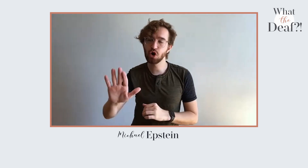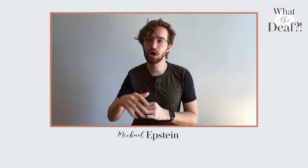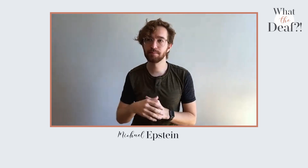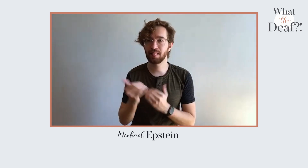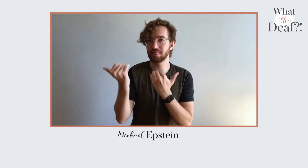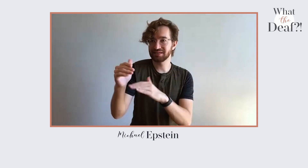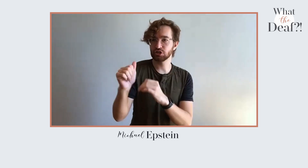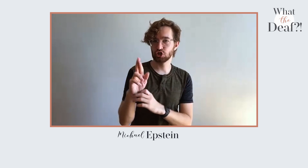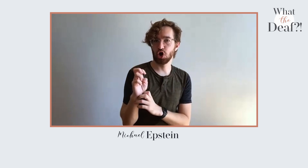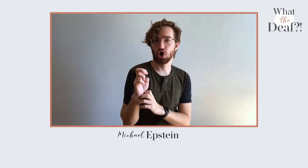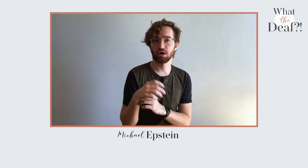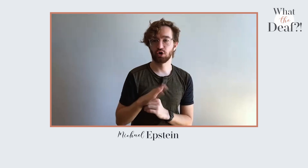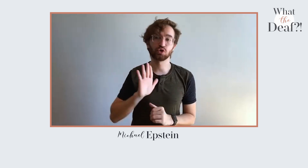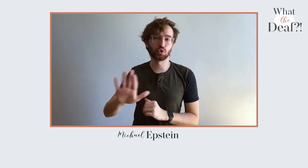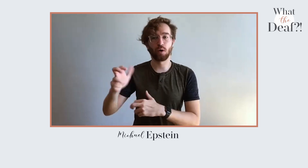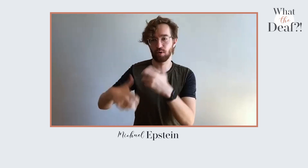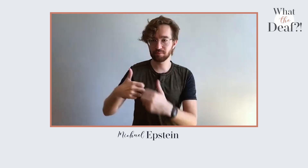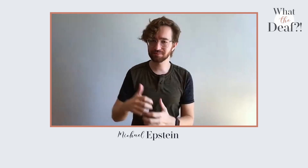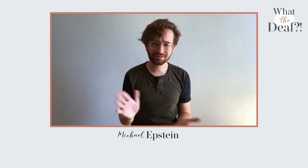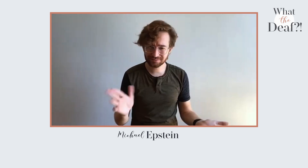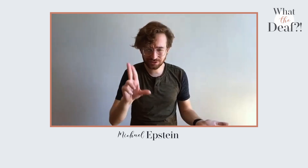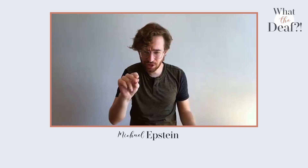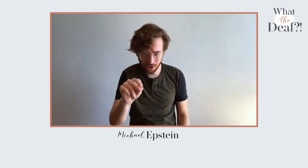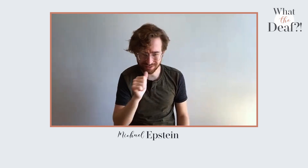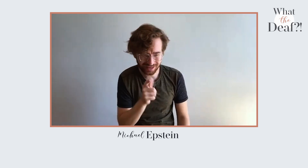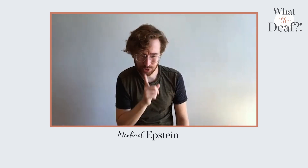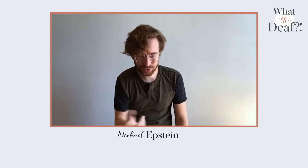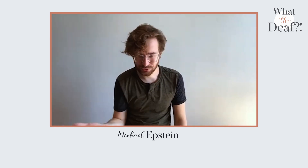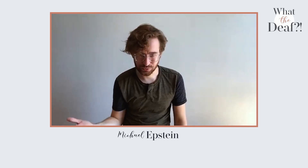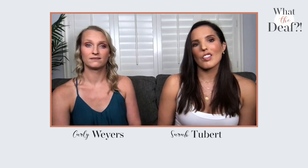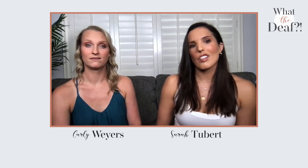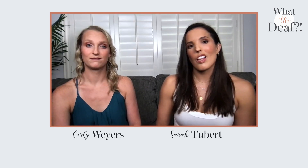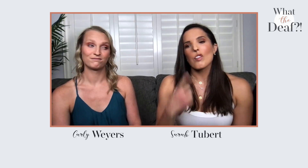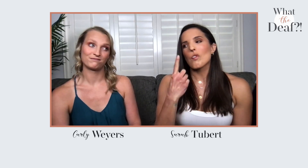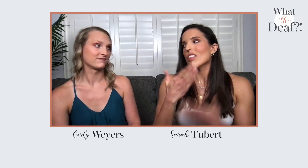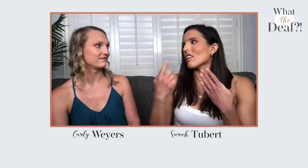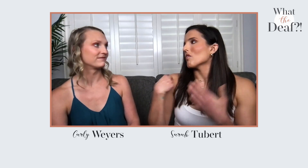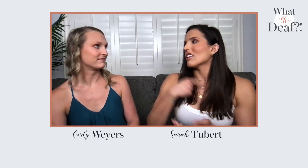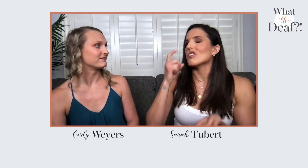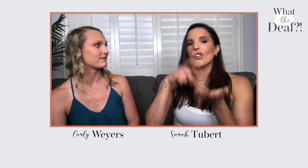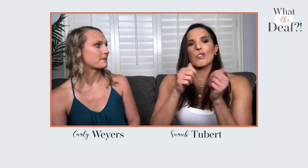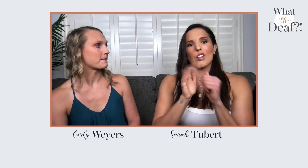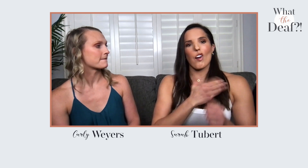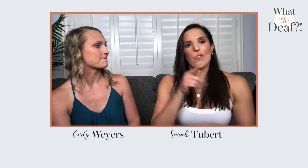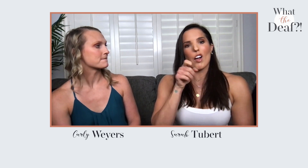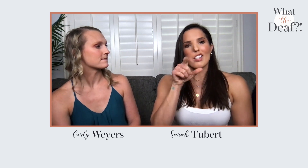"Well, your limitations as a deaf person are your problem", that is absolutely not true. Yeah and that's one thing that we've noticed with our podcast